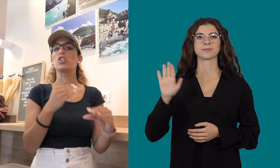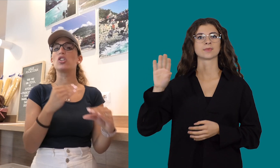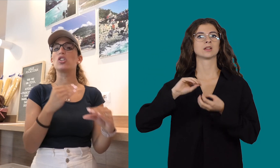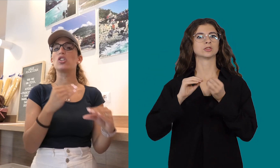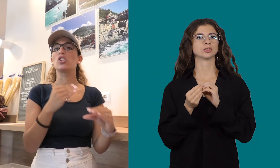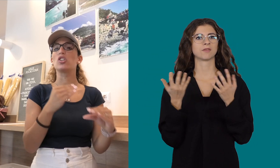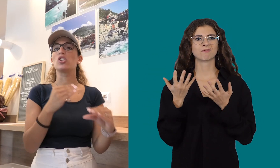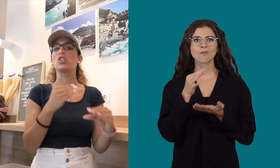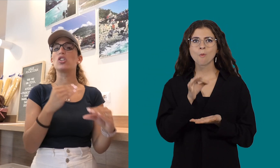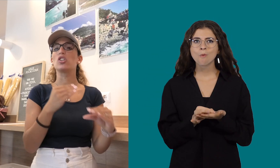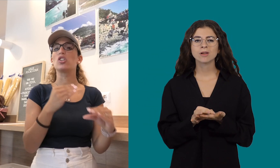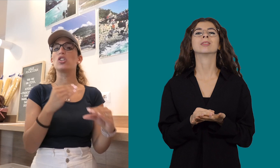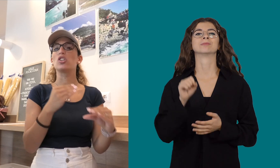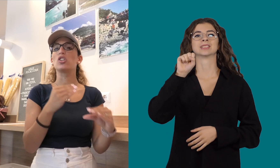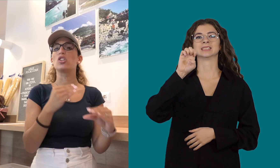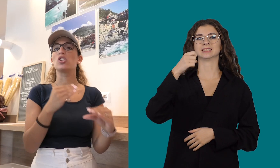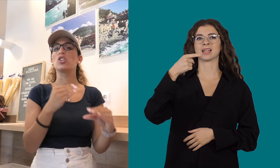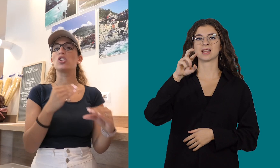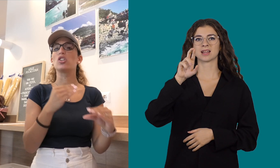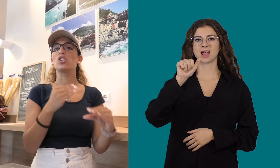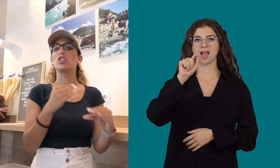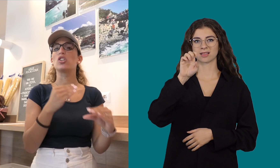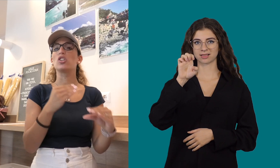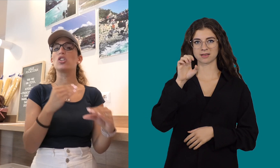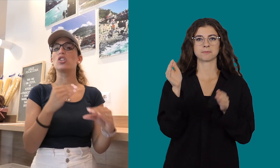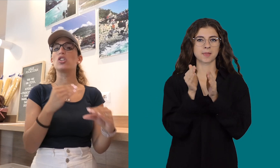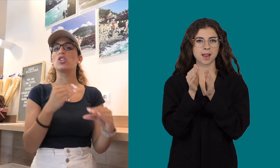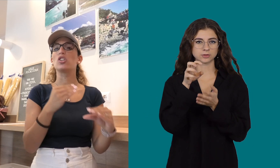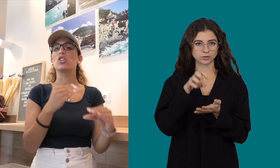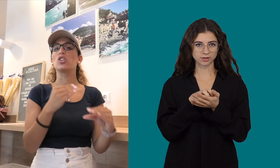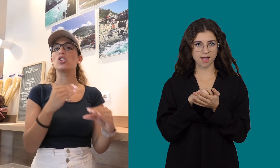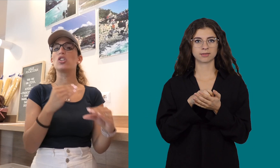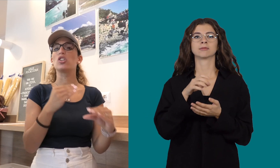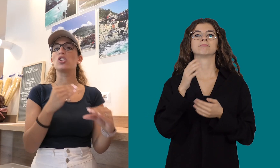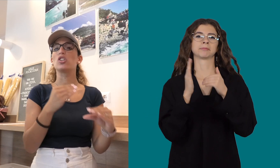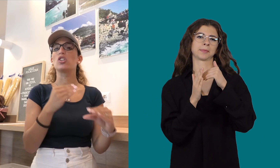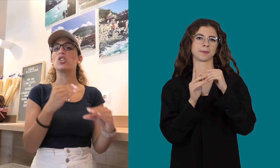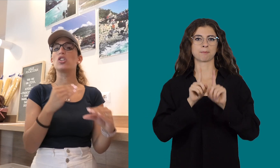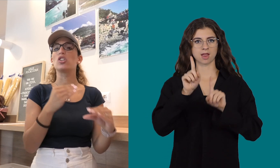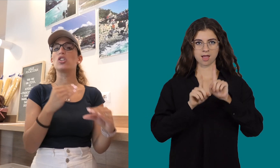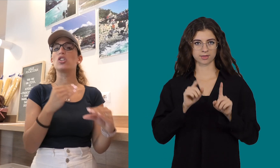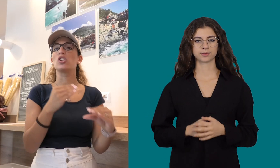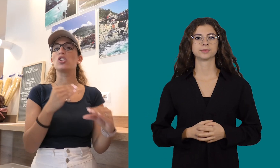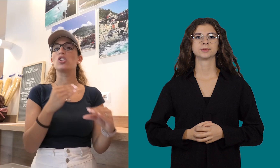Alices shop is in Segrate, a small town a few minutes away from Milan.